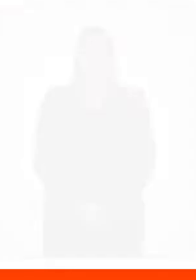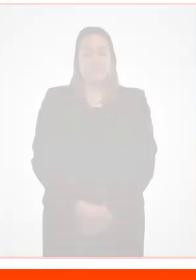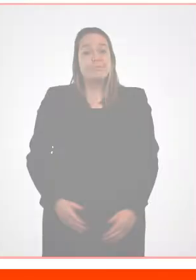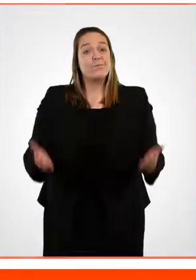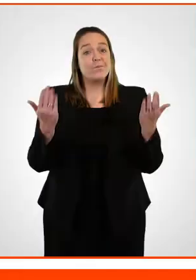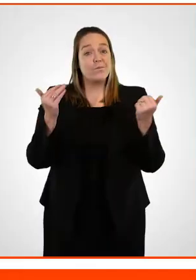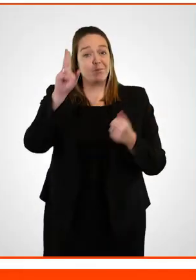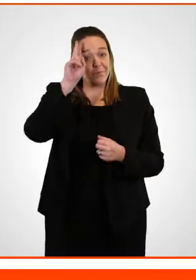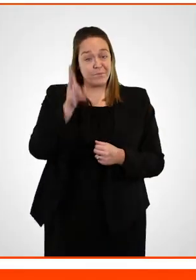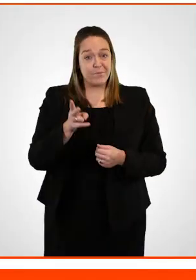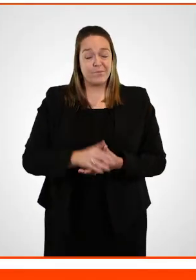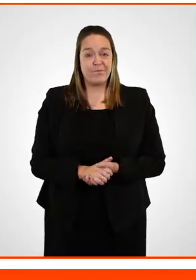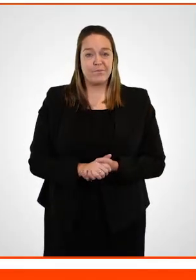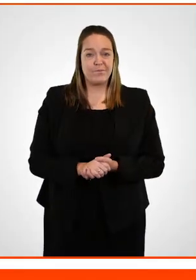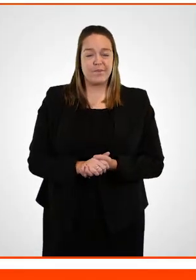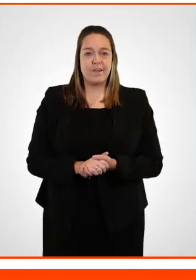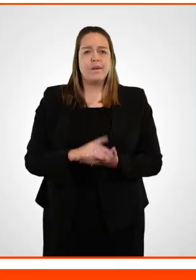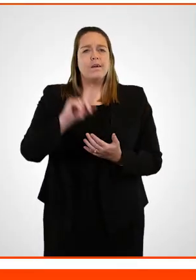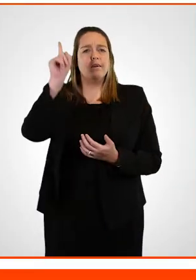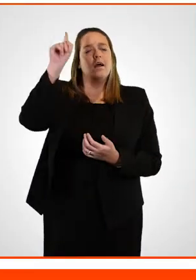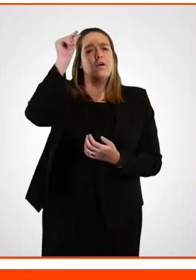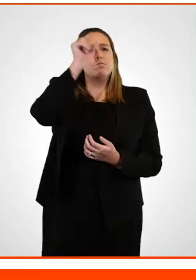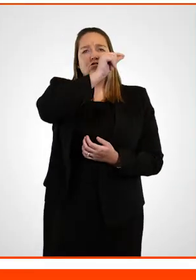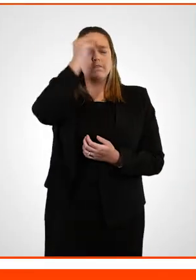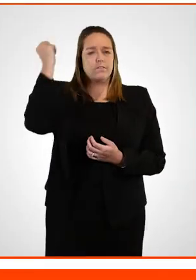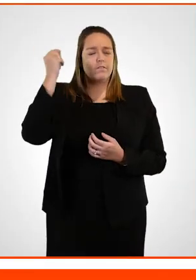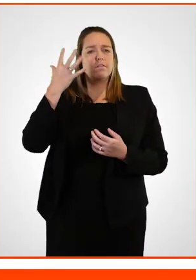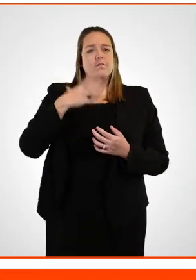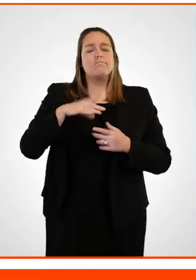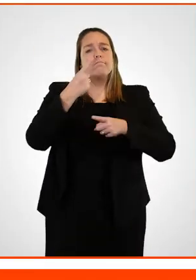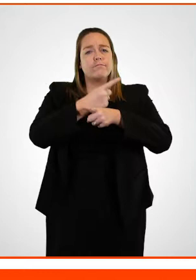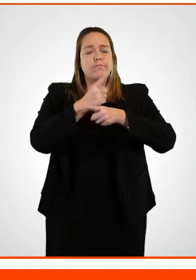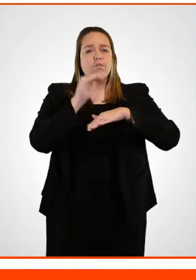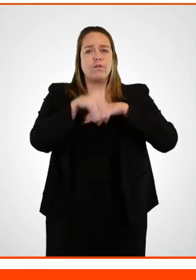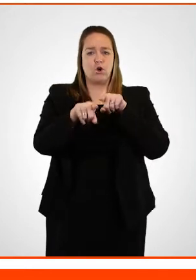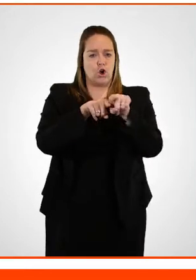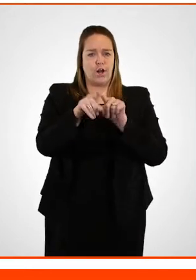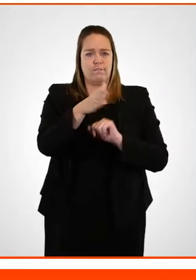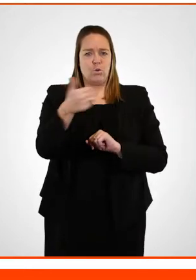Welcome back. The objective here for this session is to talk about what reading fluency is,